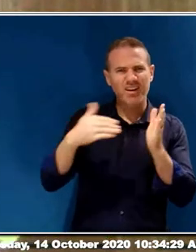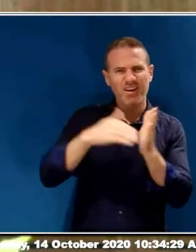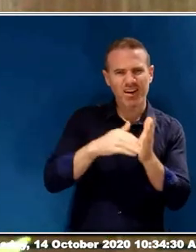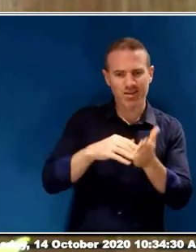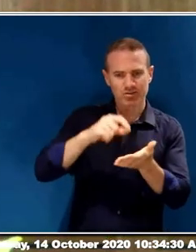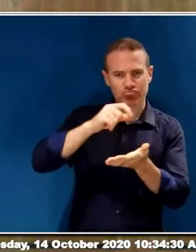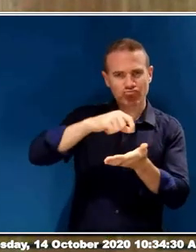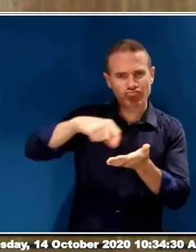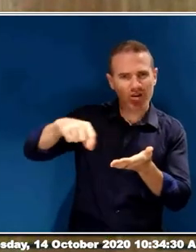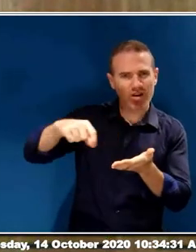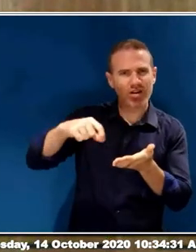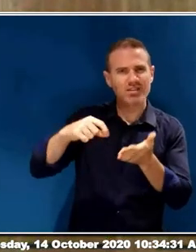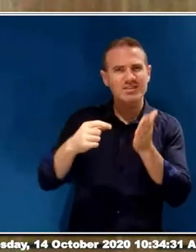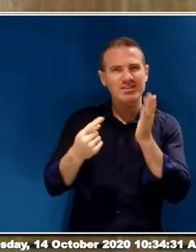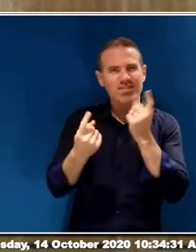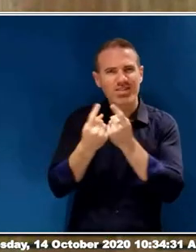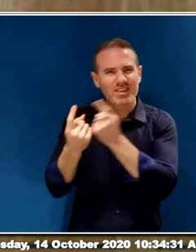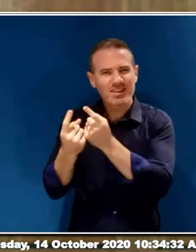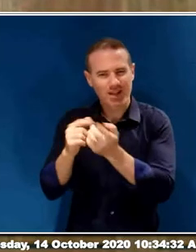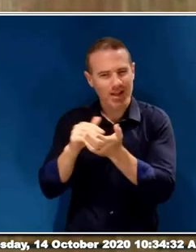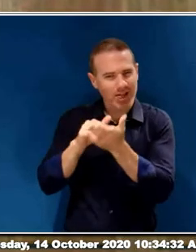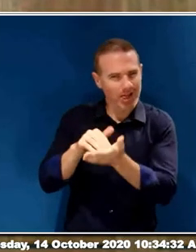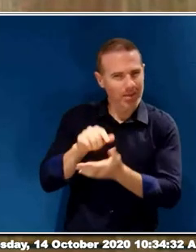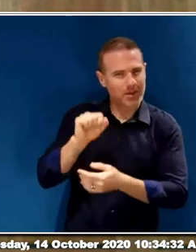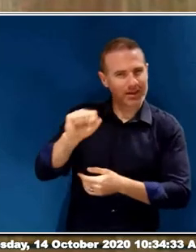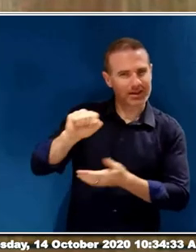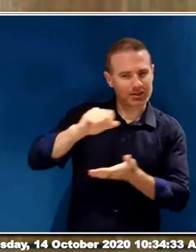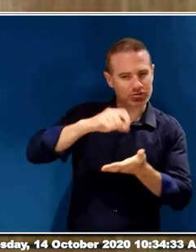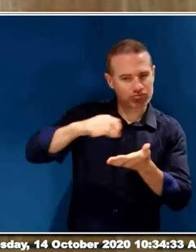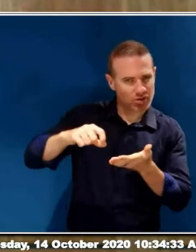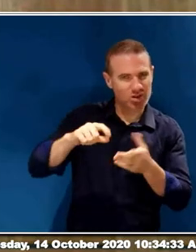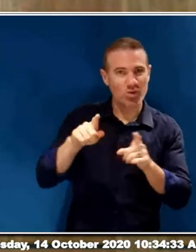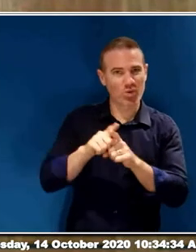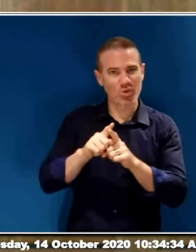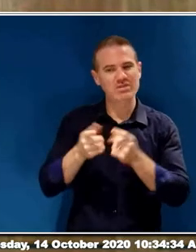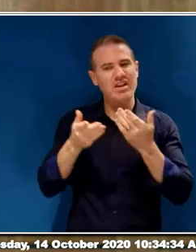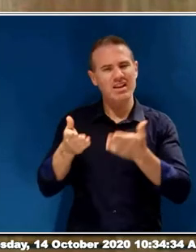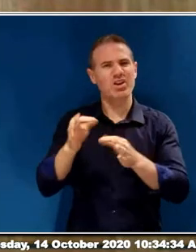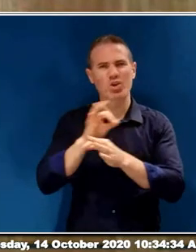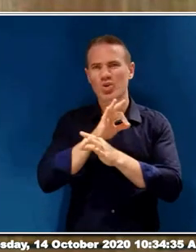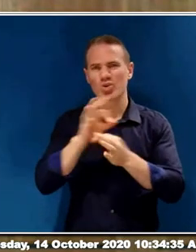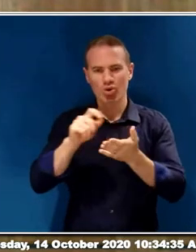that he be permitted not to write for more than two minutes, is that right? That's correct.